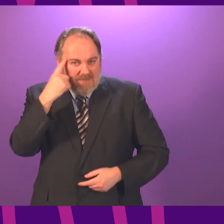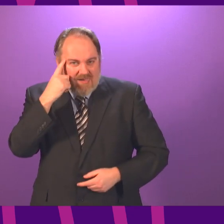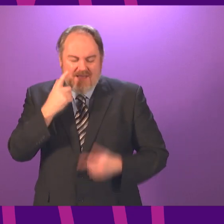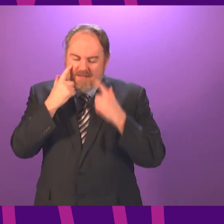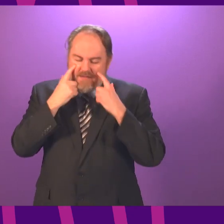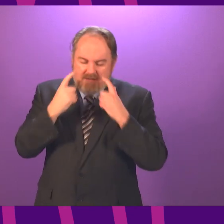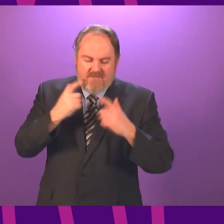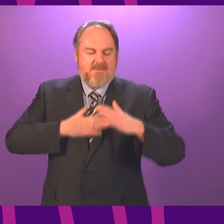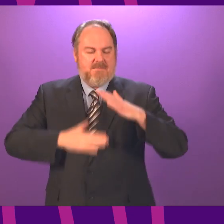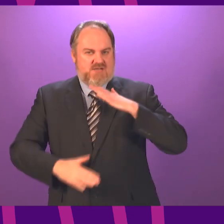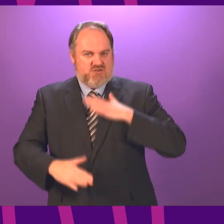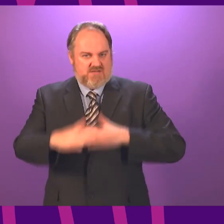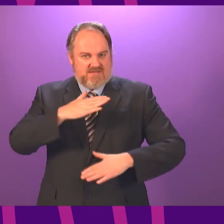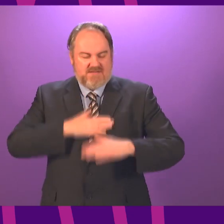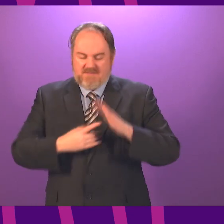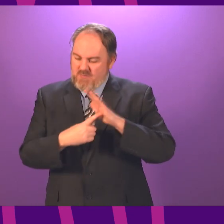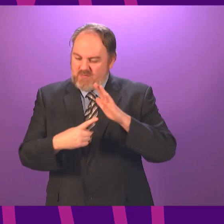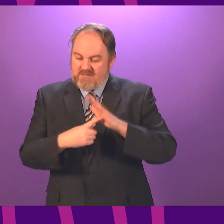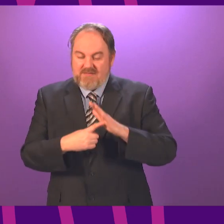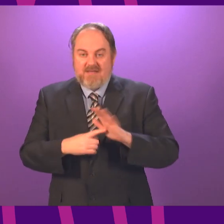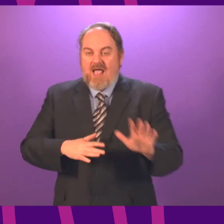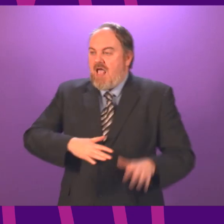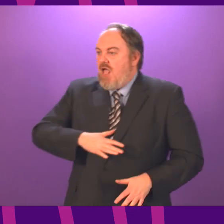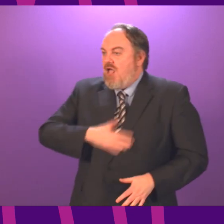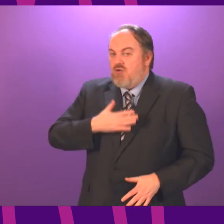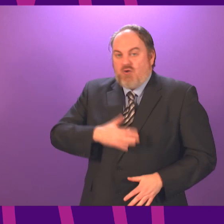that I want to be doing—the last thing that any of us wants to be doing—at any point